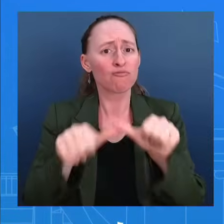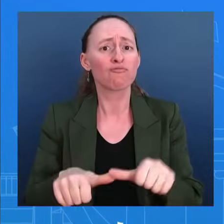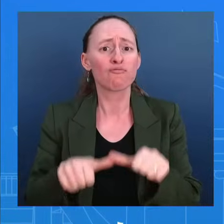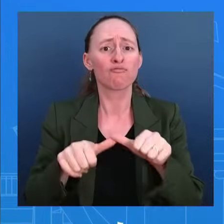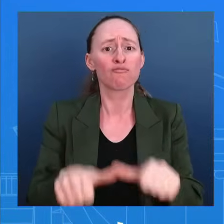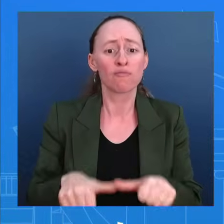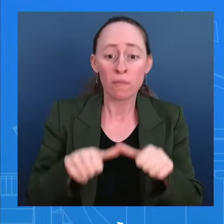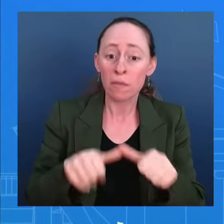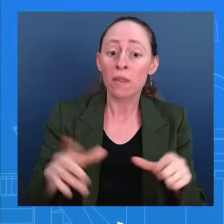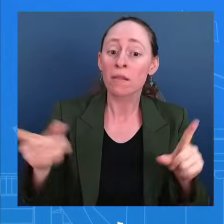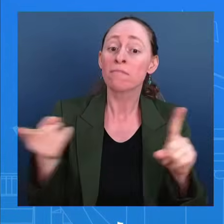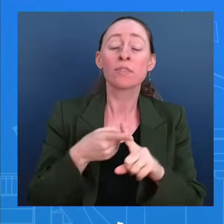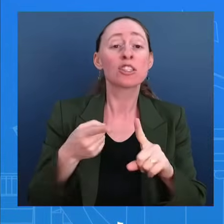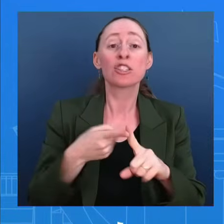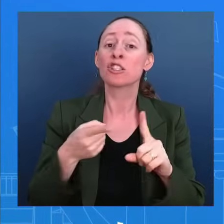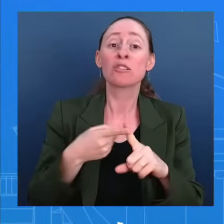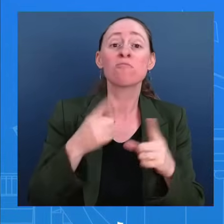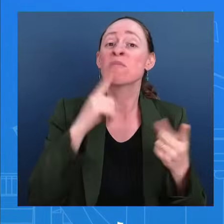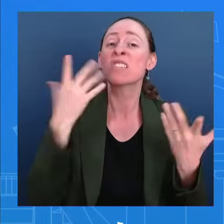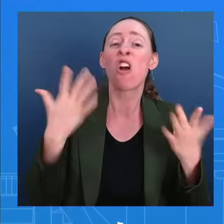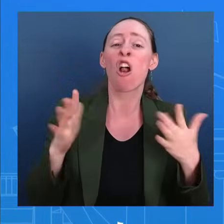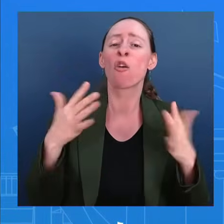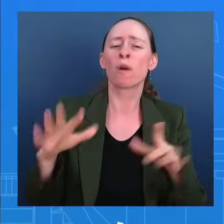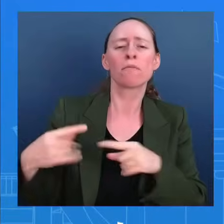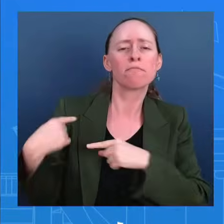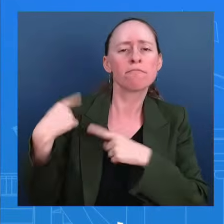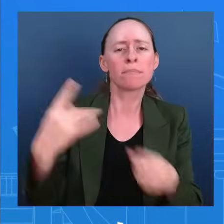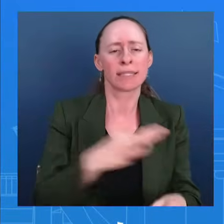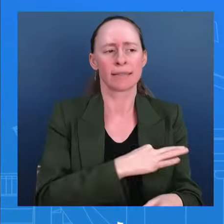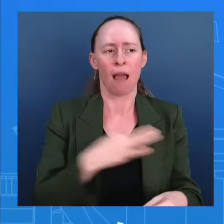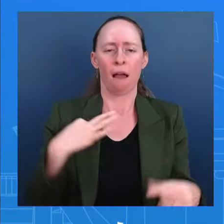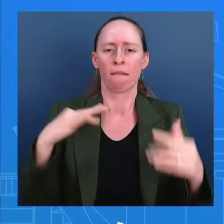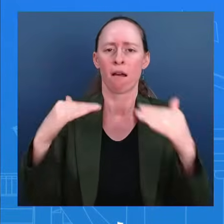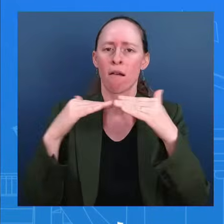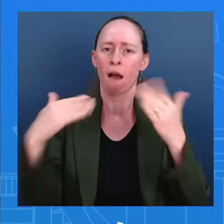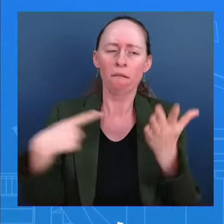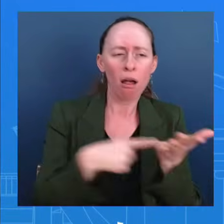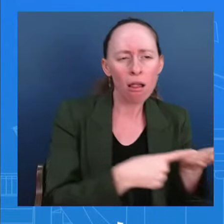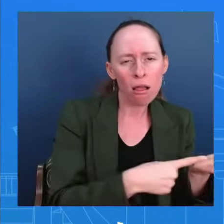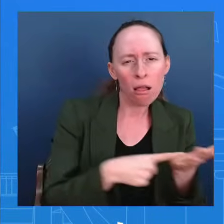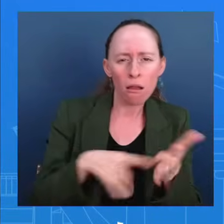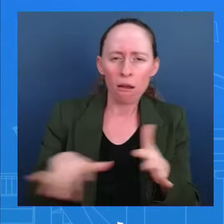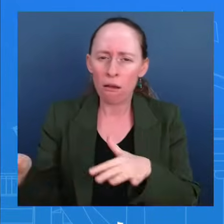And obviously, the two leaders had an opportunity to -- to talk directly. Like I said, it was productive.